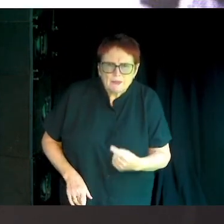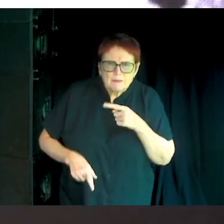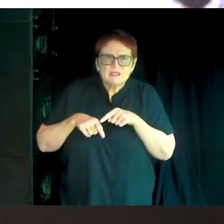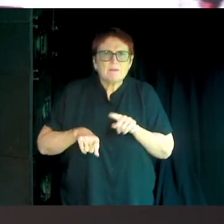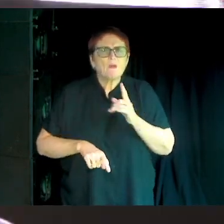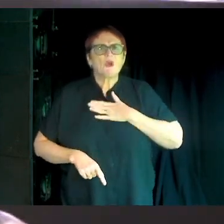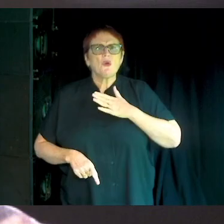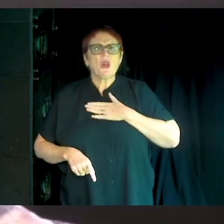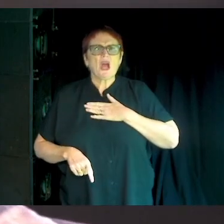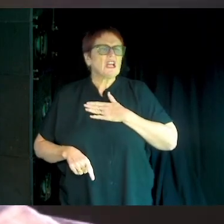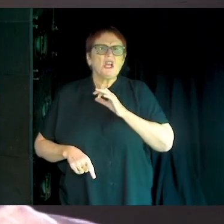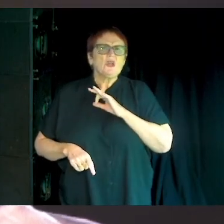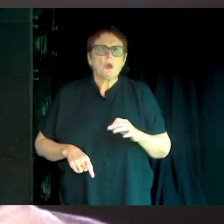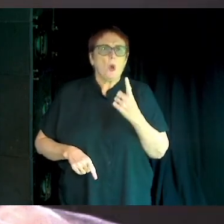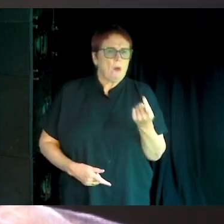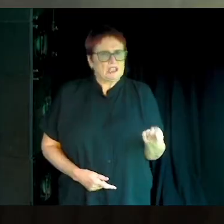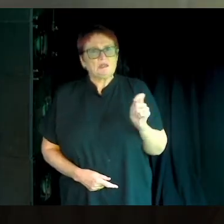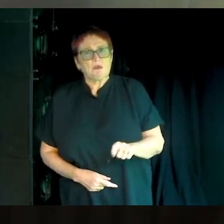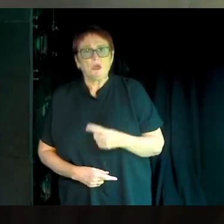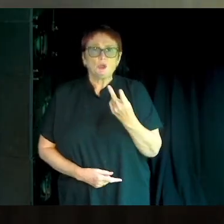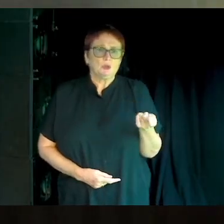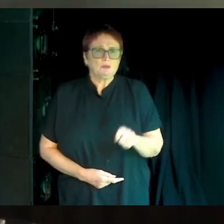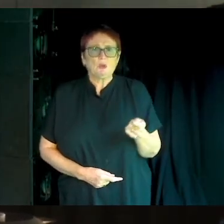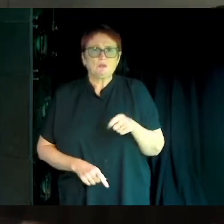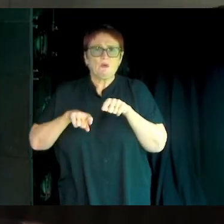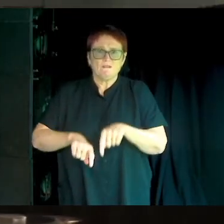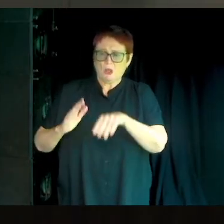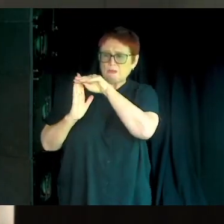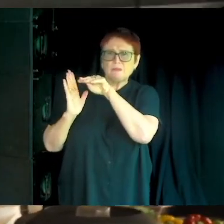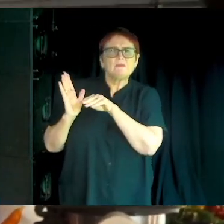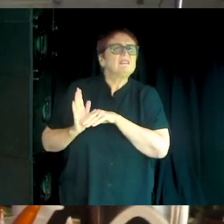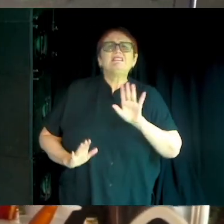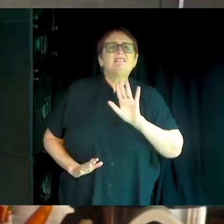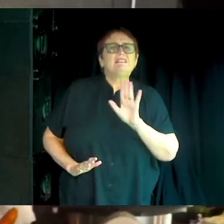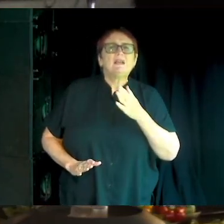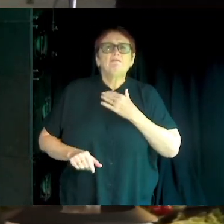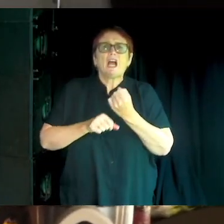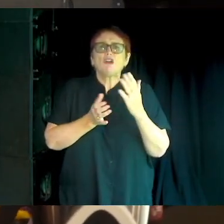do like a one tablespoon two tablespoons now my grandmother said because like lambs